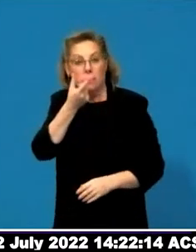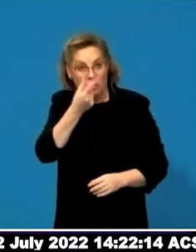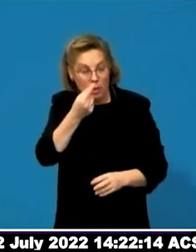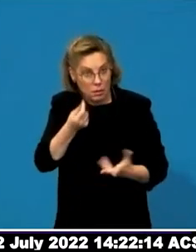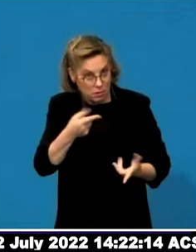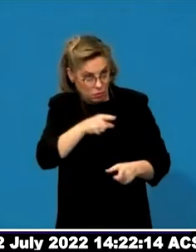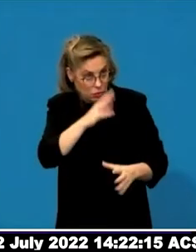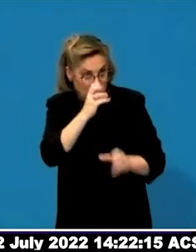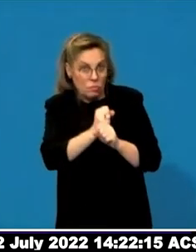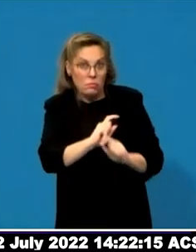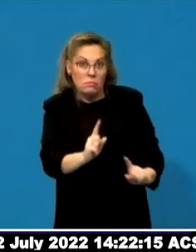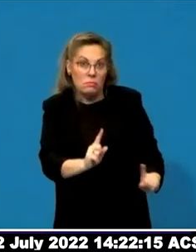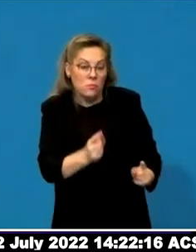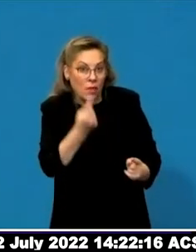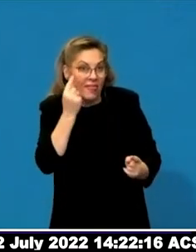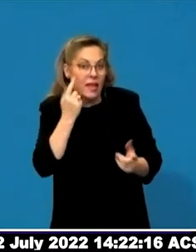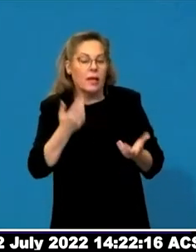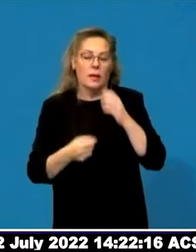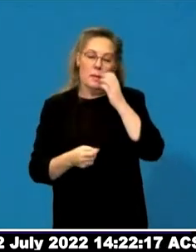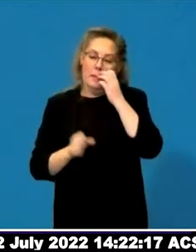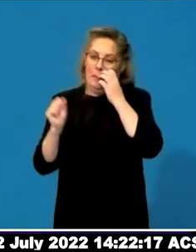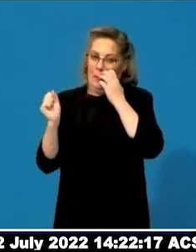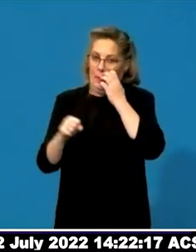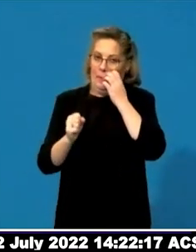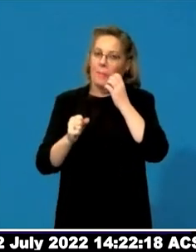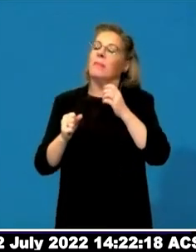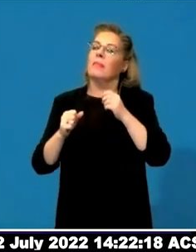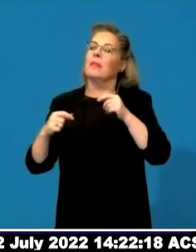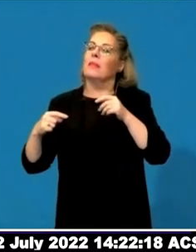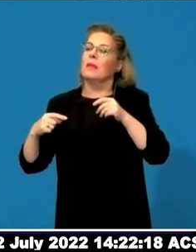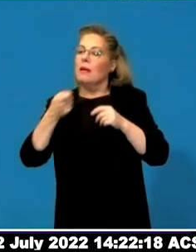MS McRAE: Yeah, respite is definitely in demand,